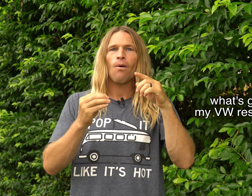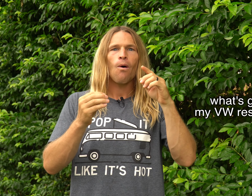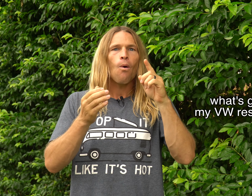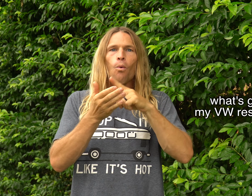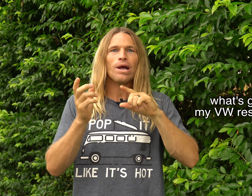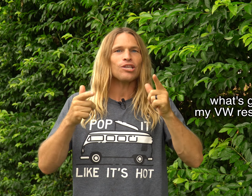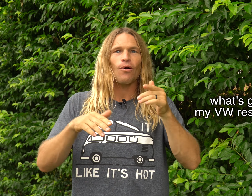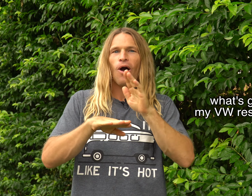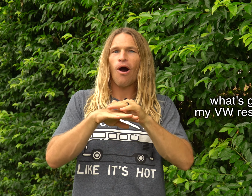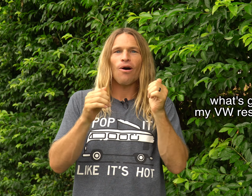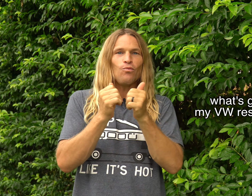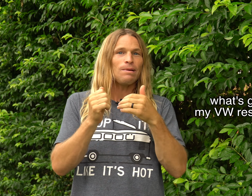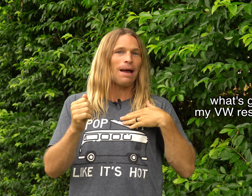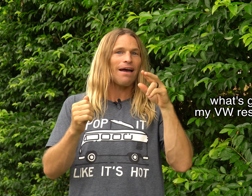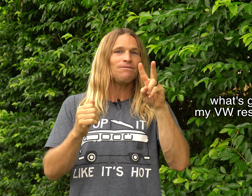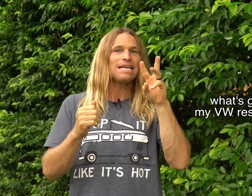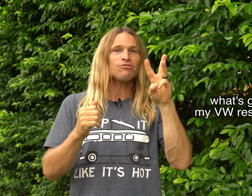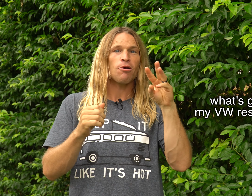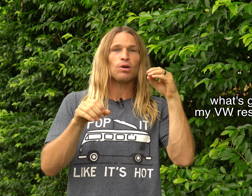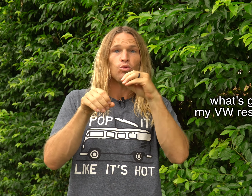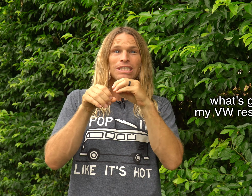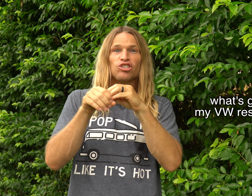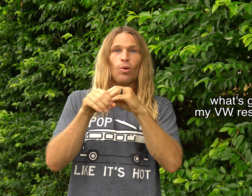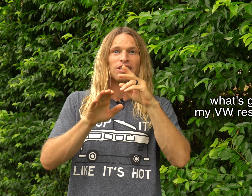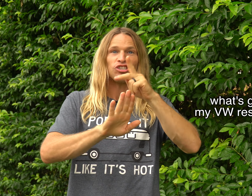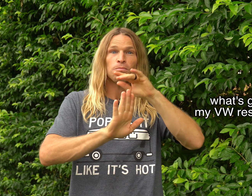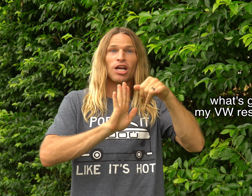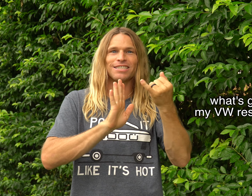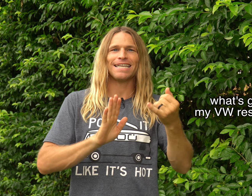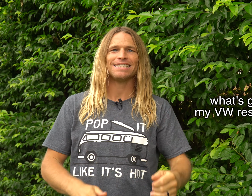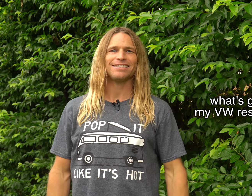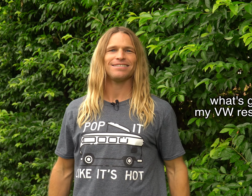what's going on with my VW restoration project